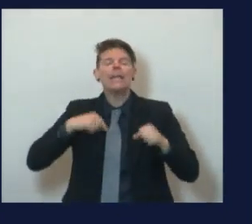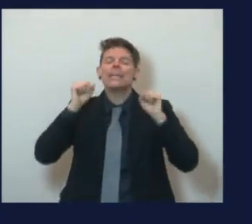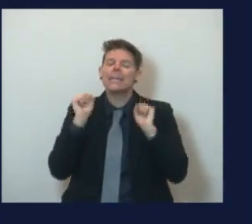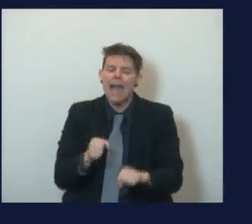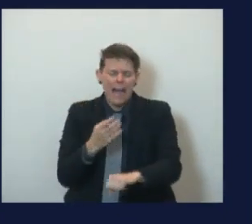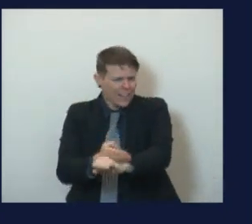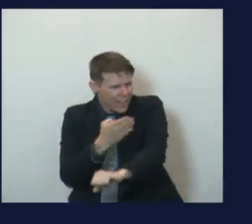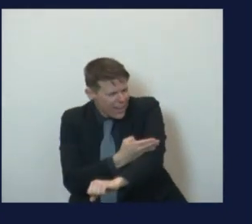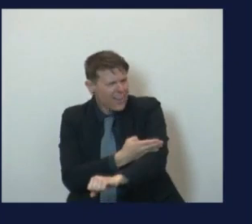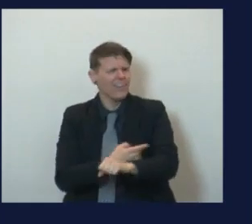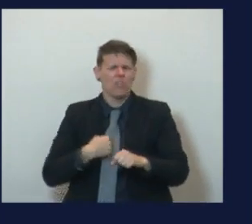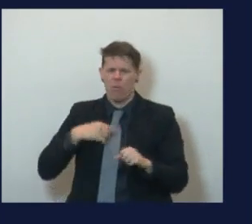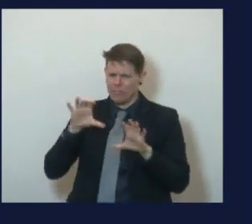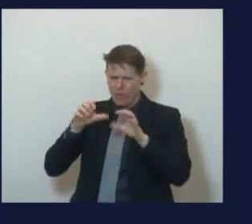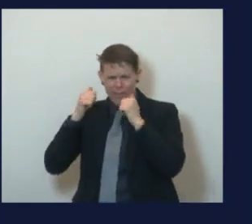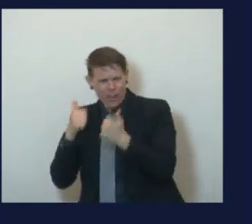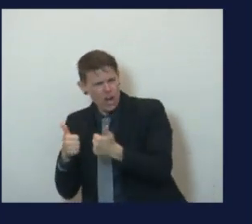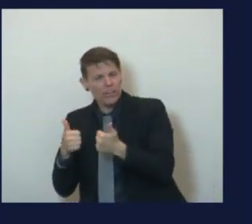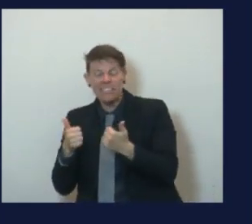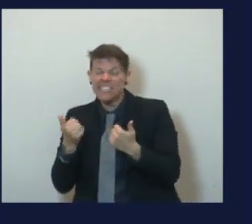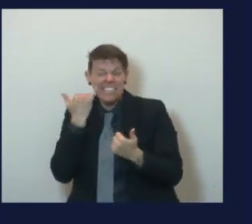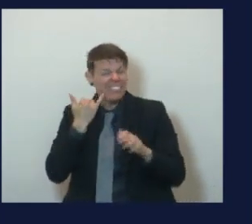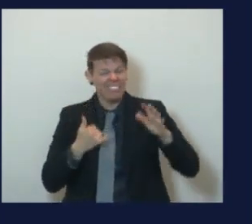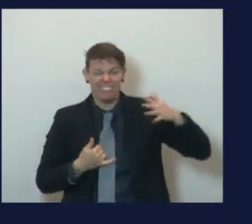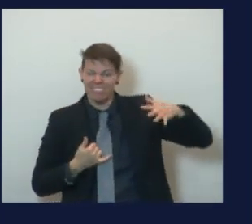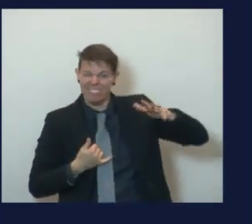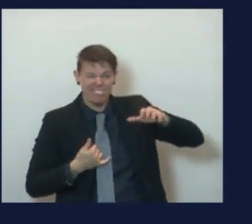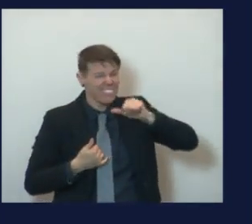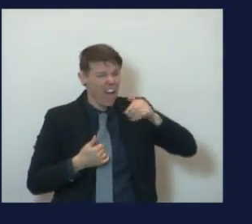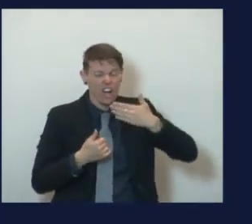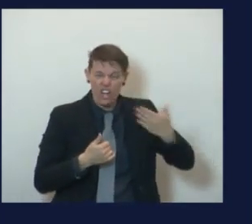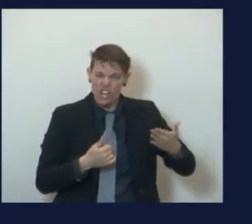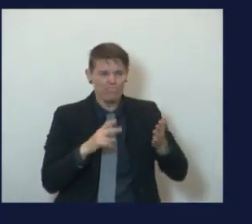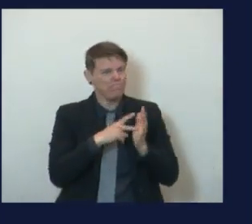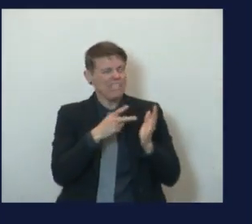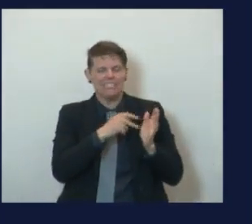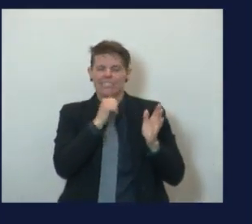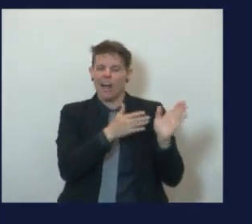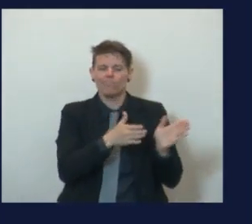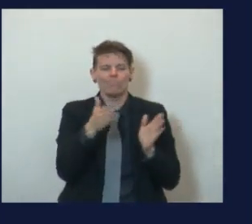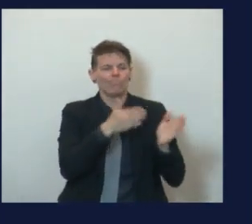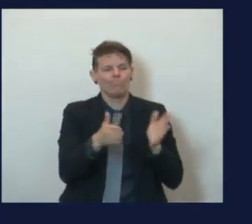I DON’T WANT TO KEEP HITTING THIS HARD BECAUSE WE’RE NOT WE CAN DO BETTER WE DO.